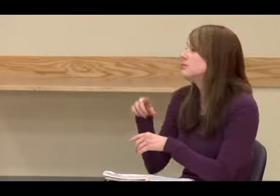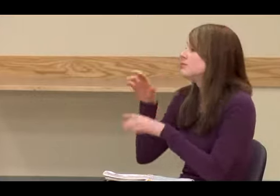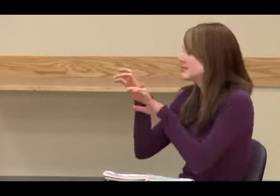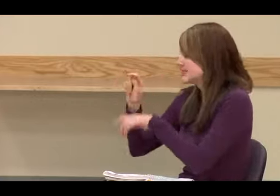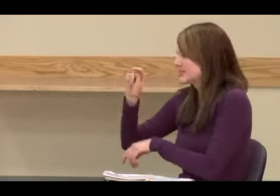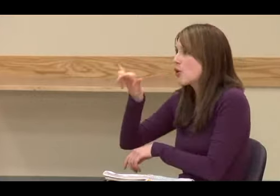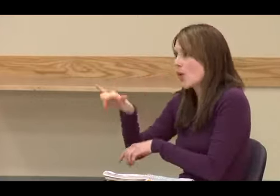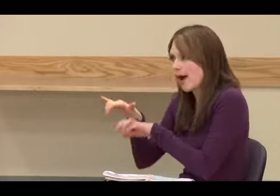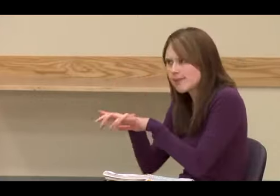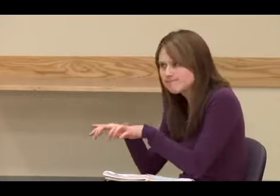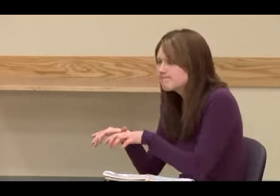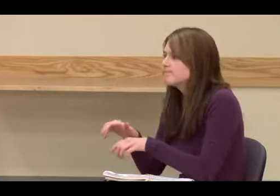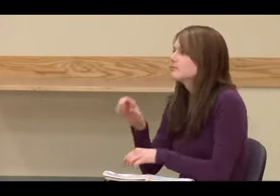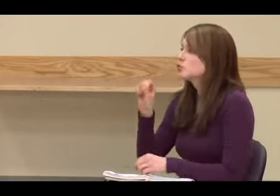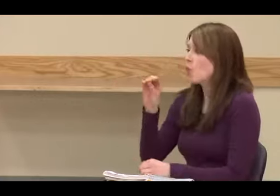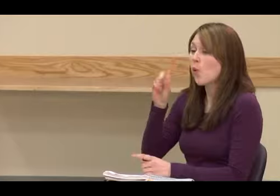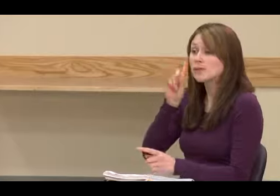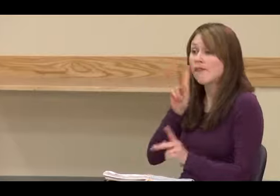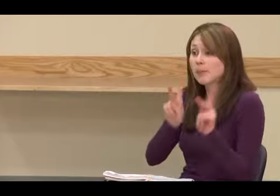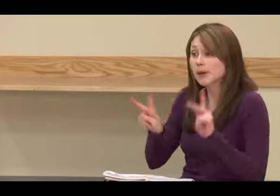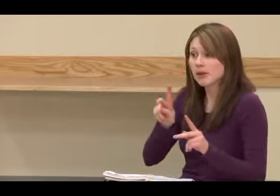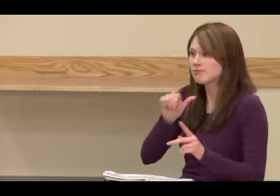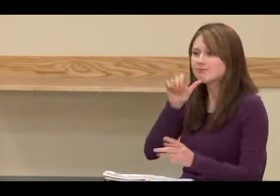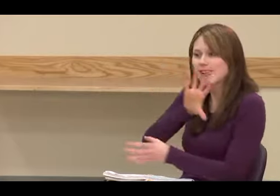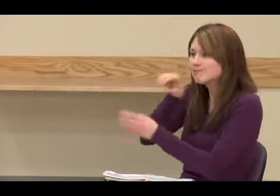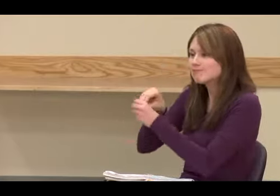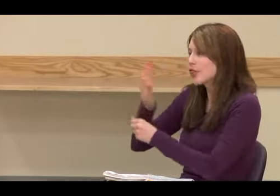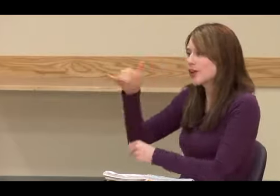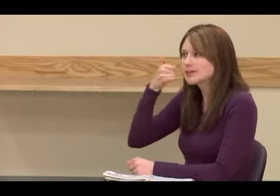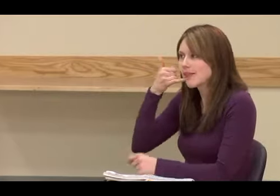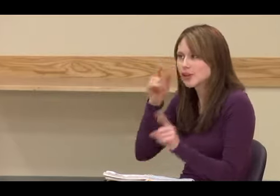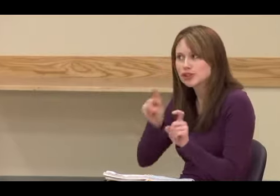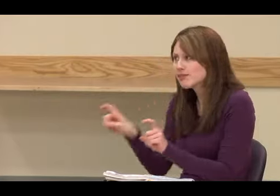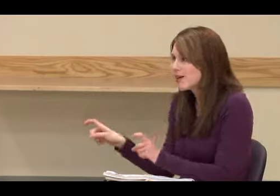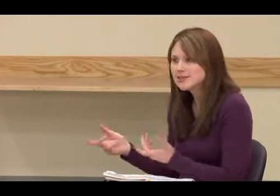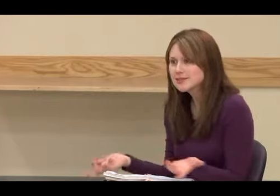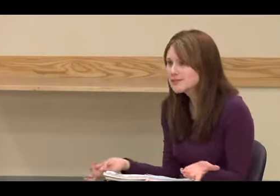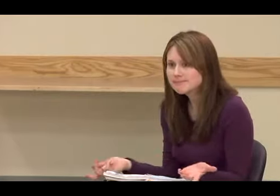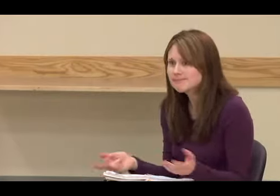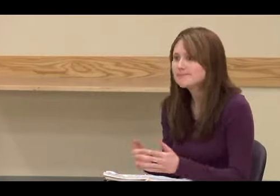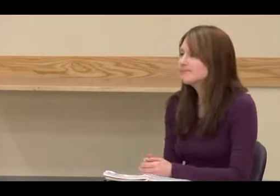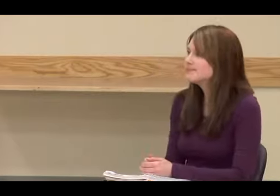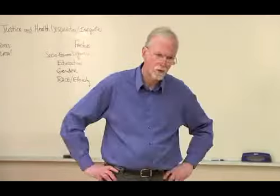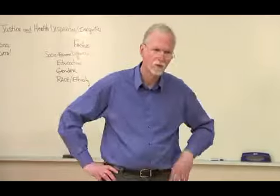like with video phones or TTYs, so deaf people are left out of telephone surveys.